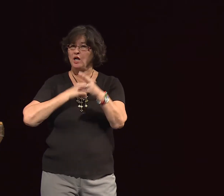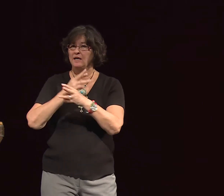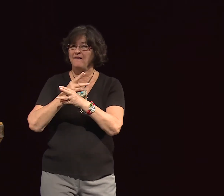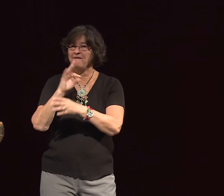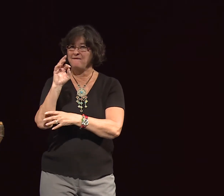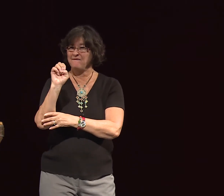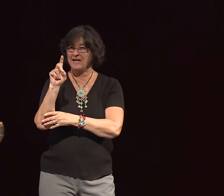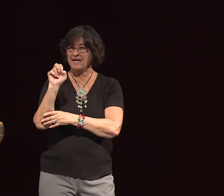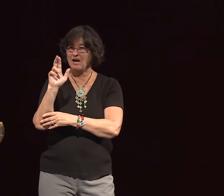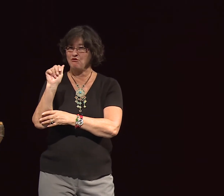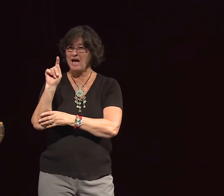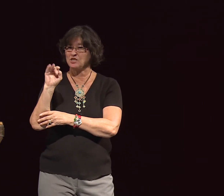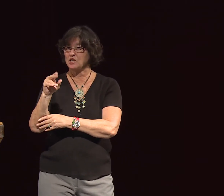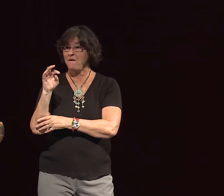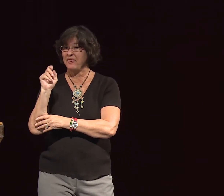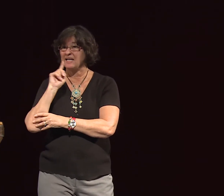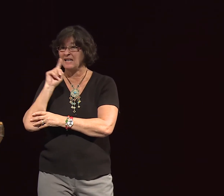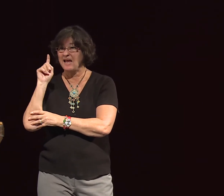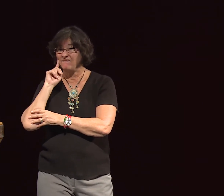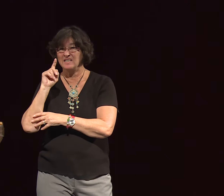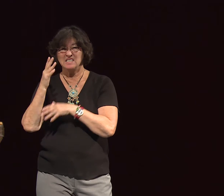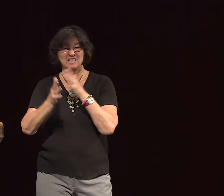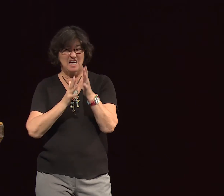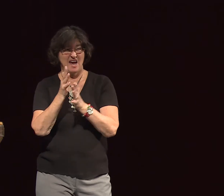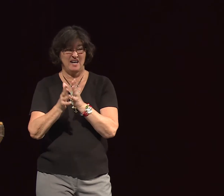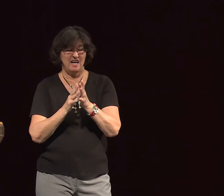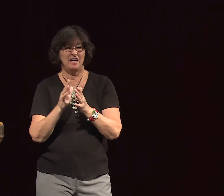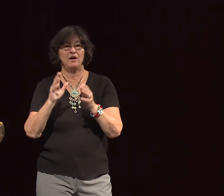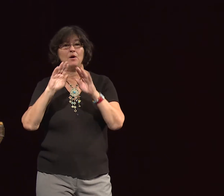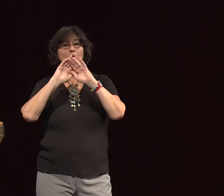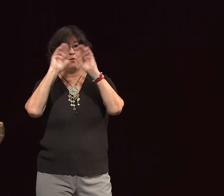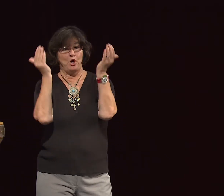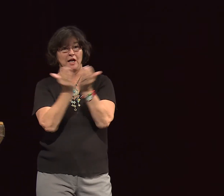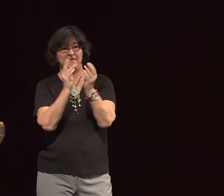Therefore, it also was ratified